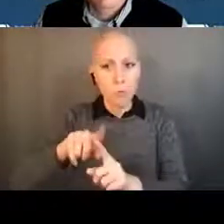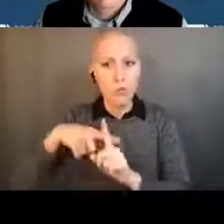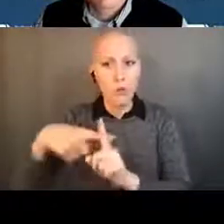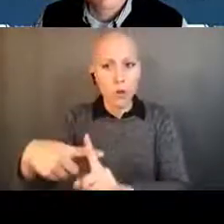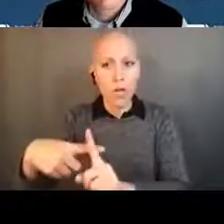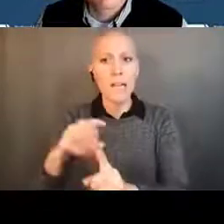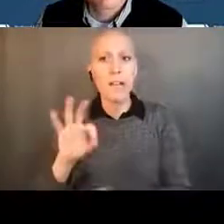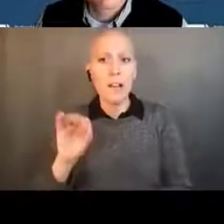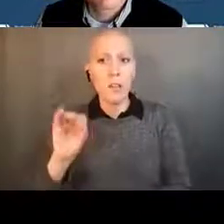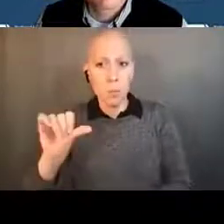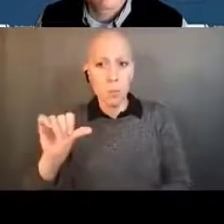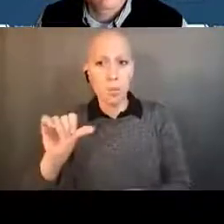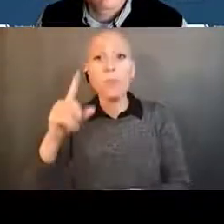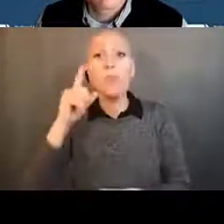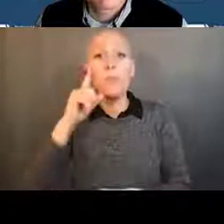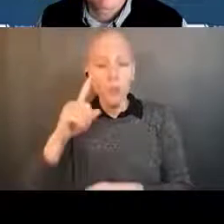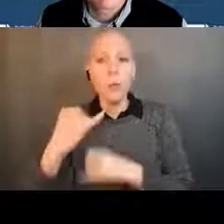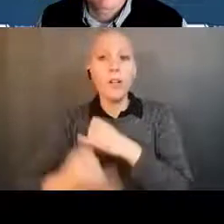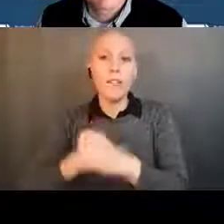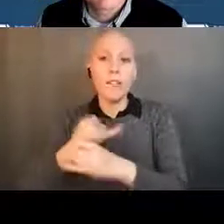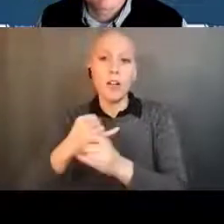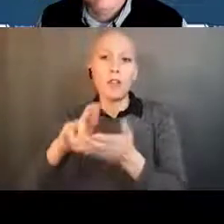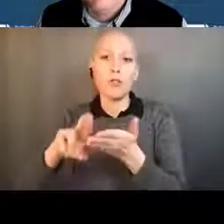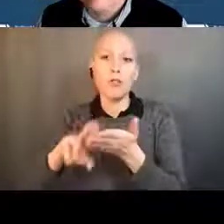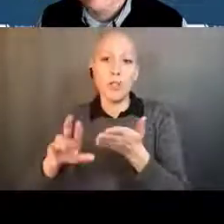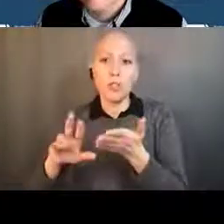for international researcher, international research collaboration.